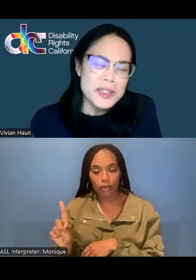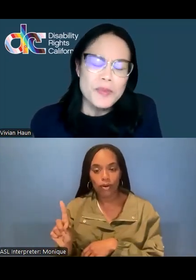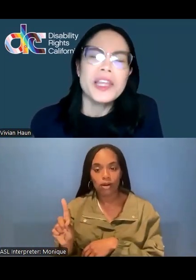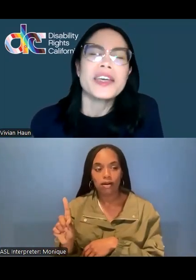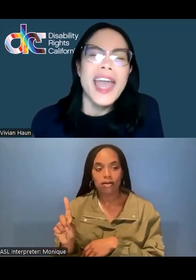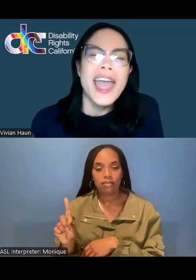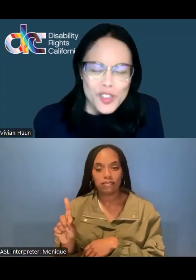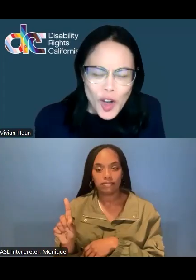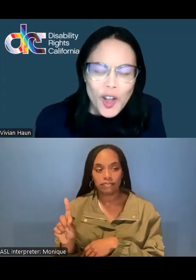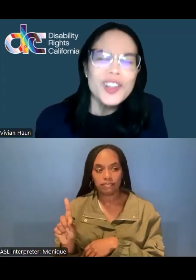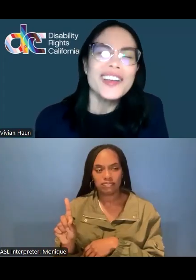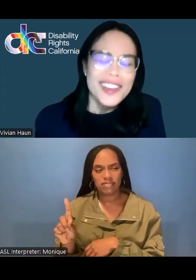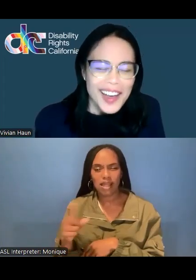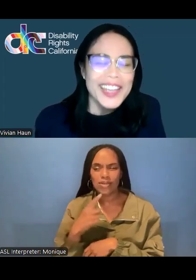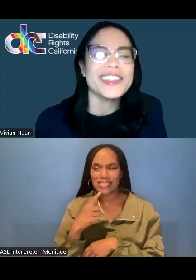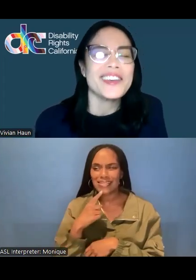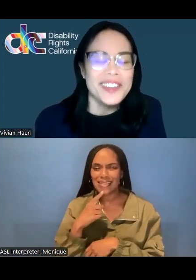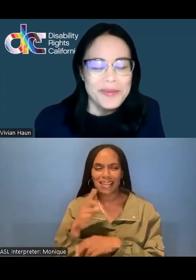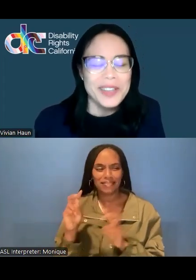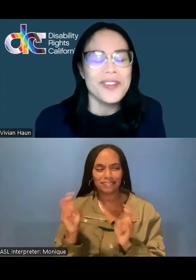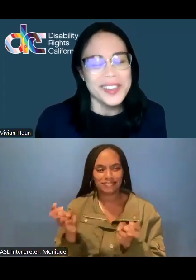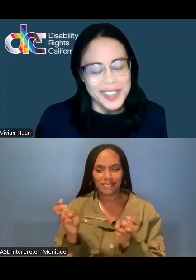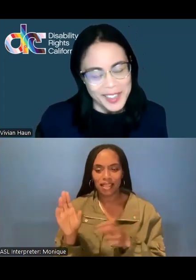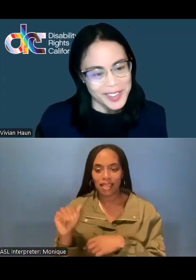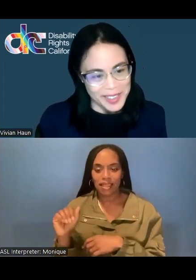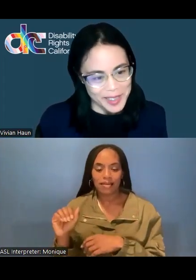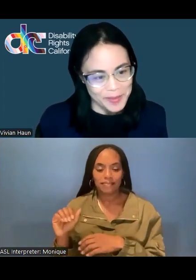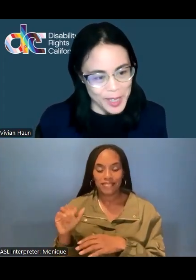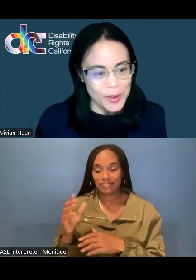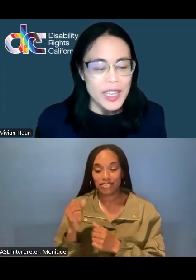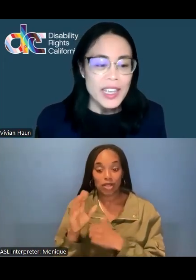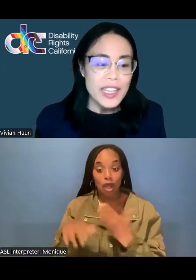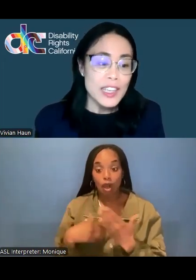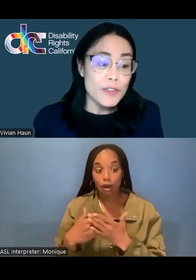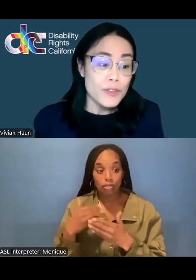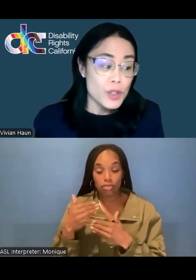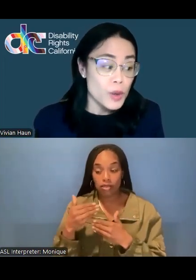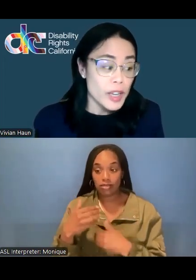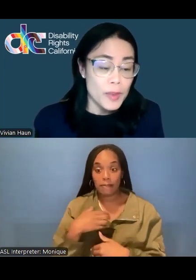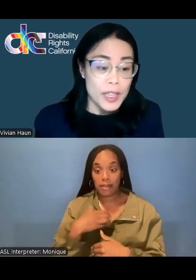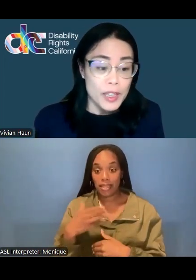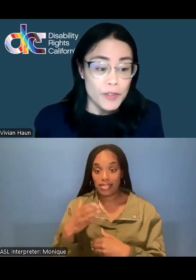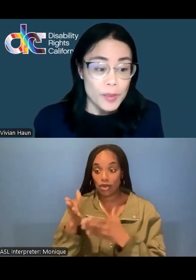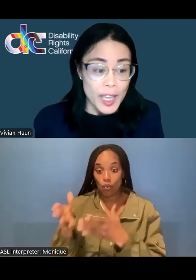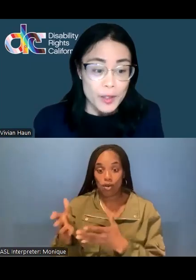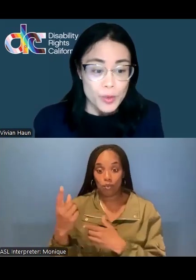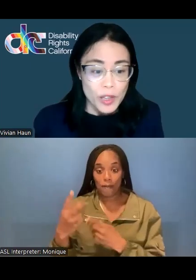it's more like a catch all kind of complaint process in our system. So if you are coming from K-through-12